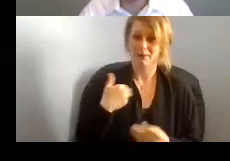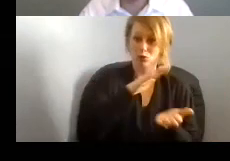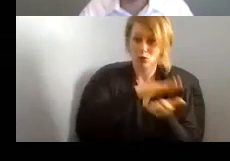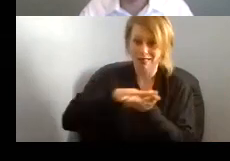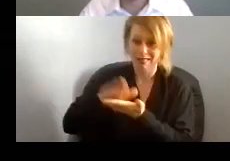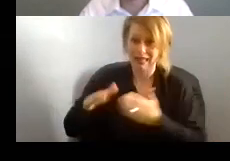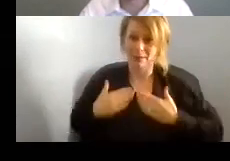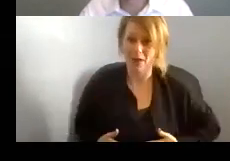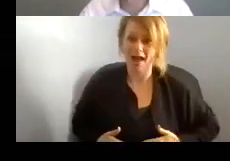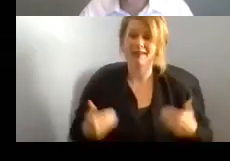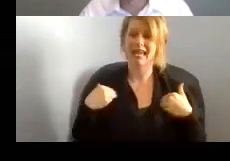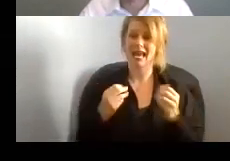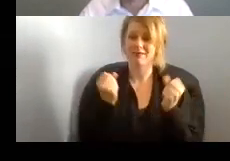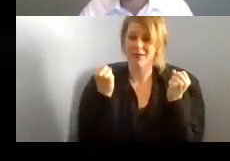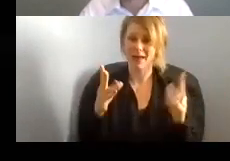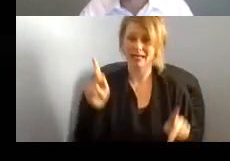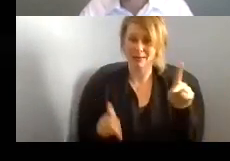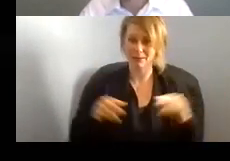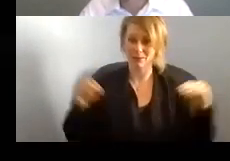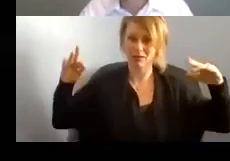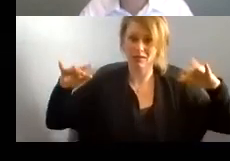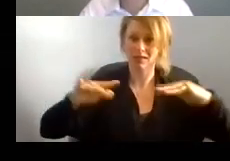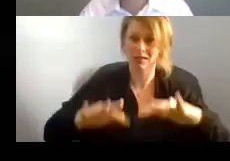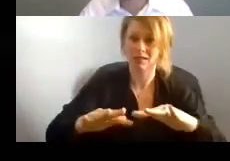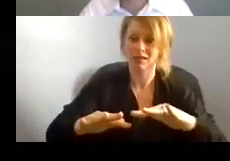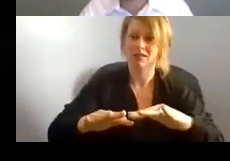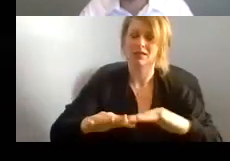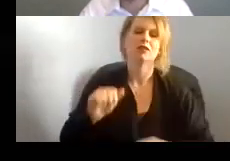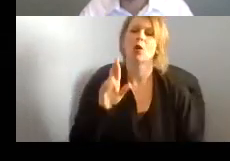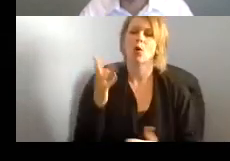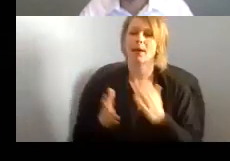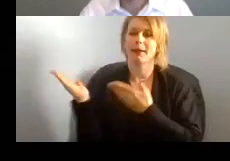ceremonies, sit shiva, or visit grieving families to bring over food.